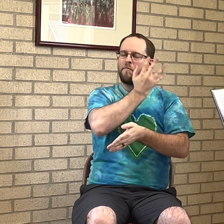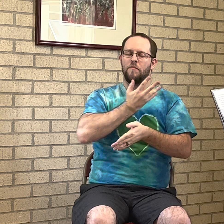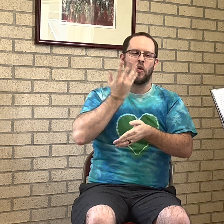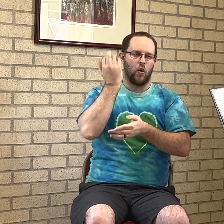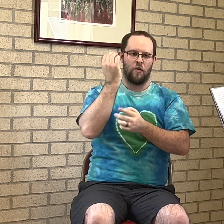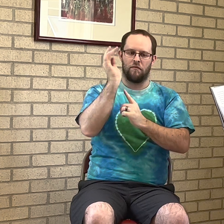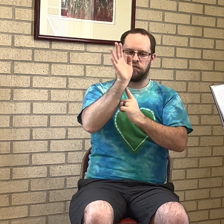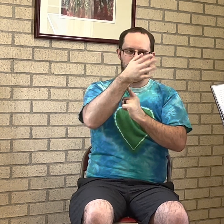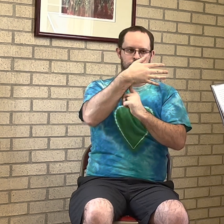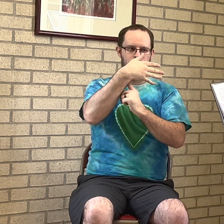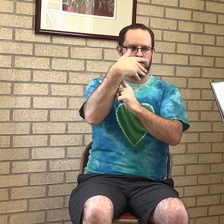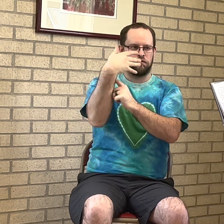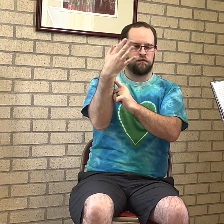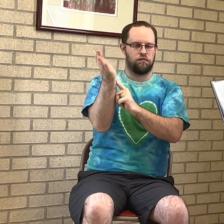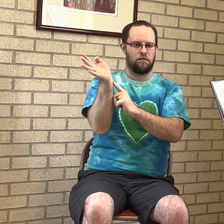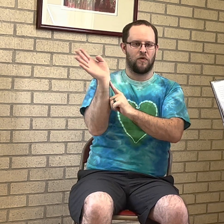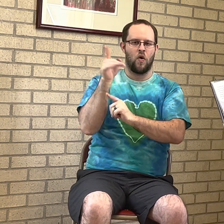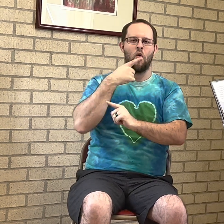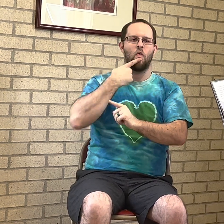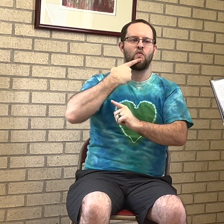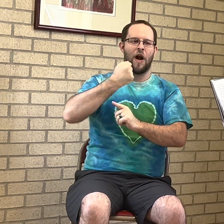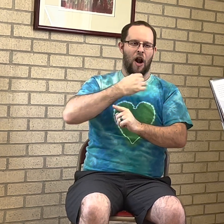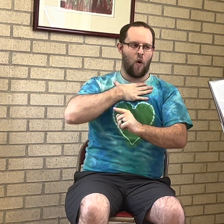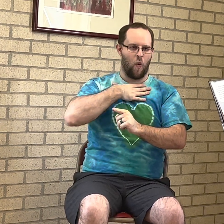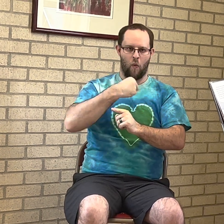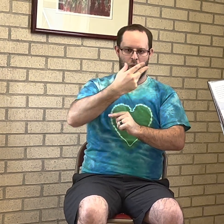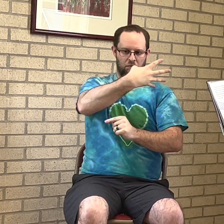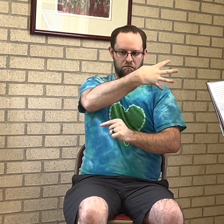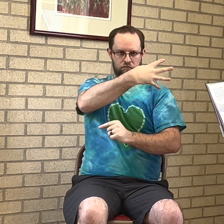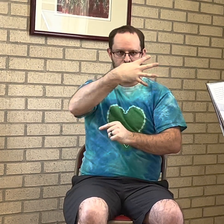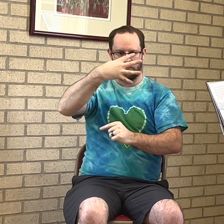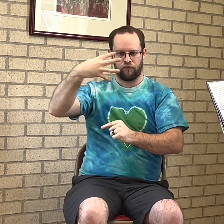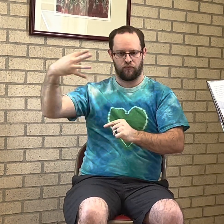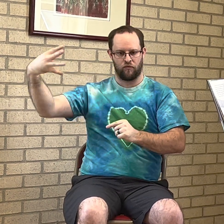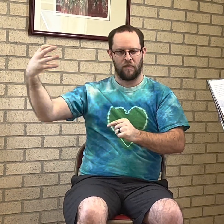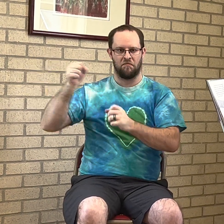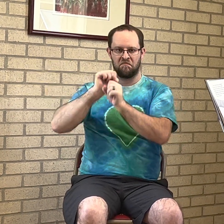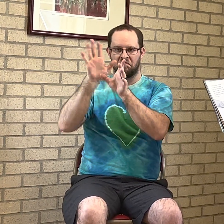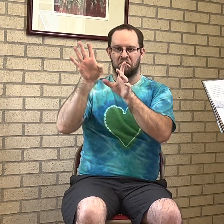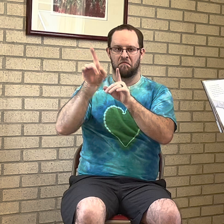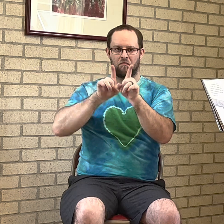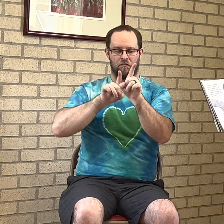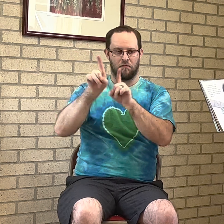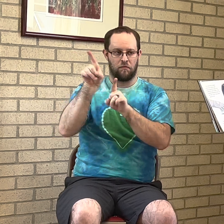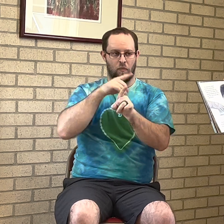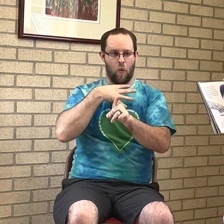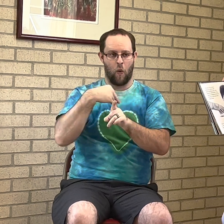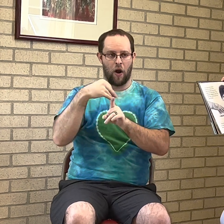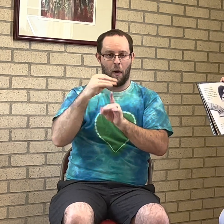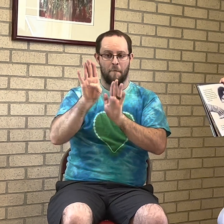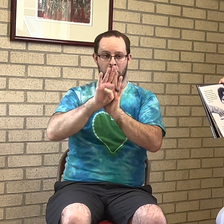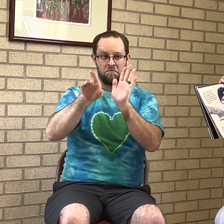flag with red and white stripes and a scattering of white stars on the blue background.